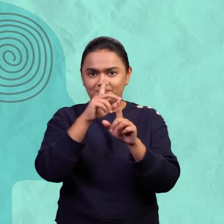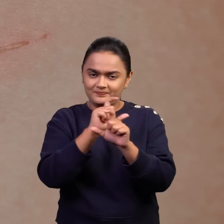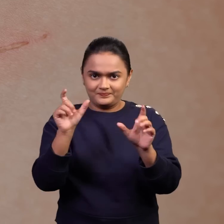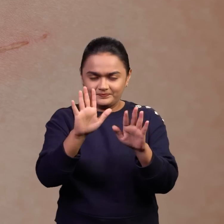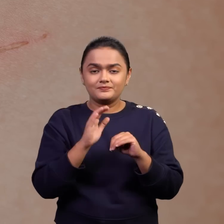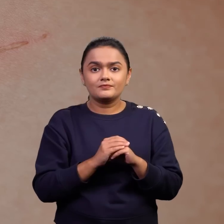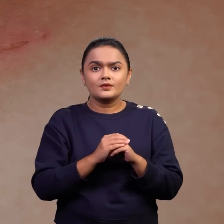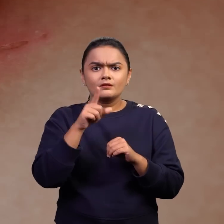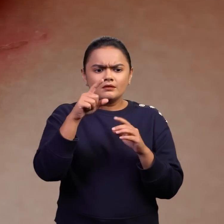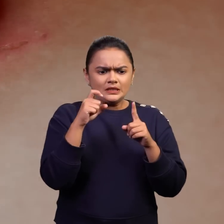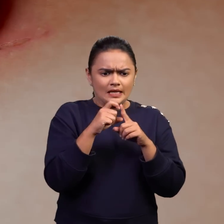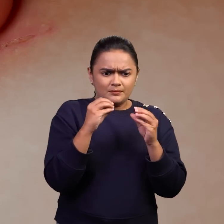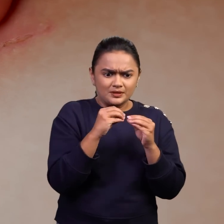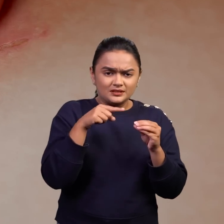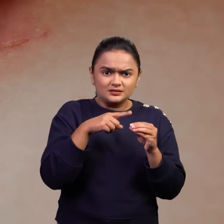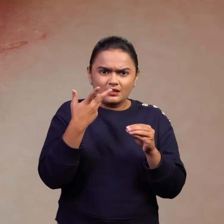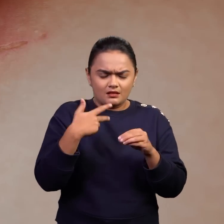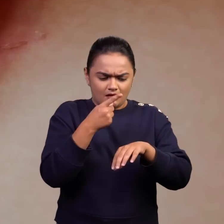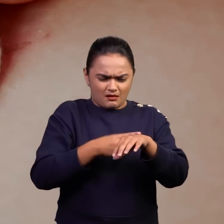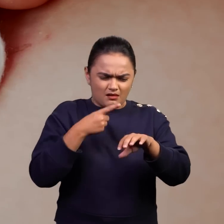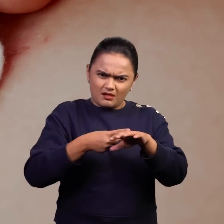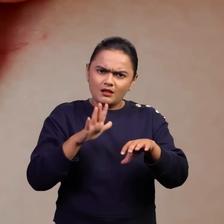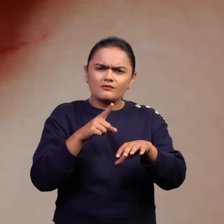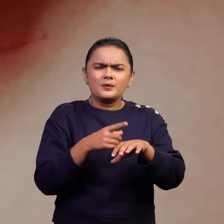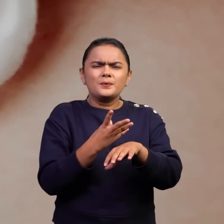When a diabetic gets hurt or injured, does it heal quickly?